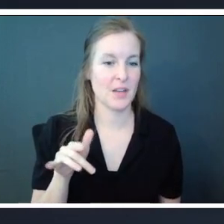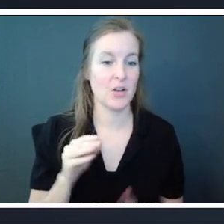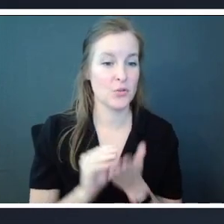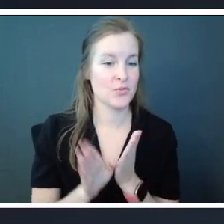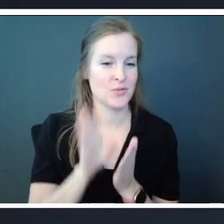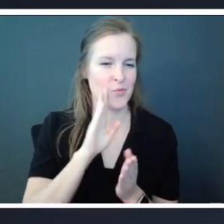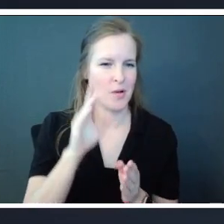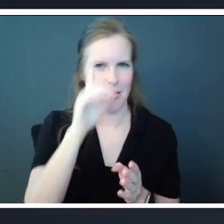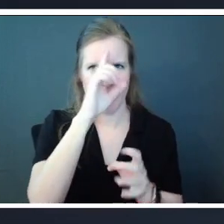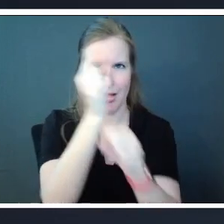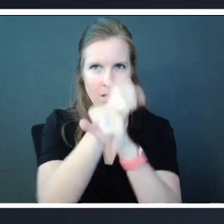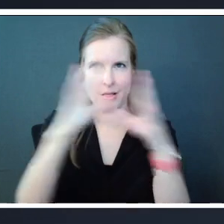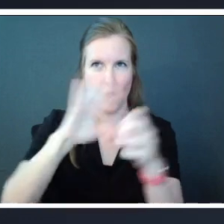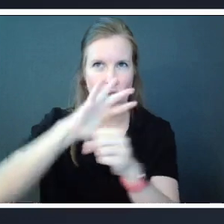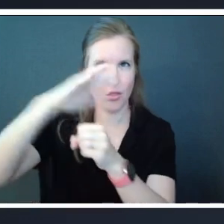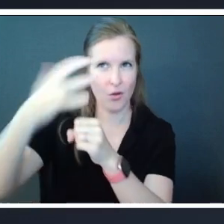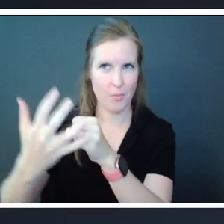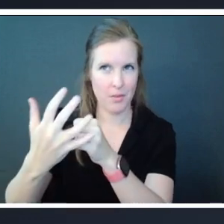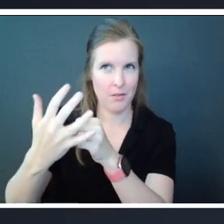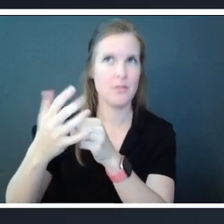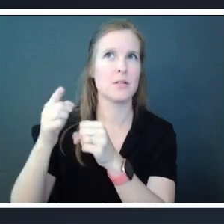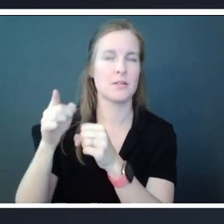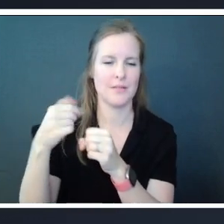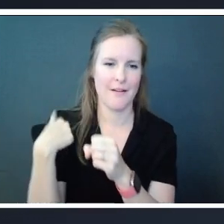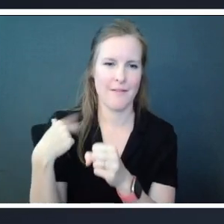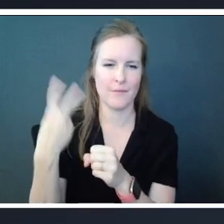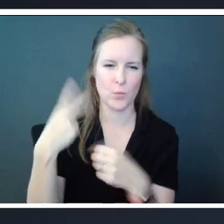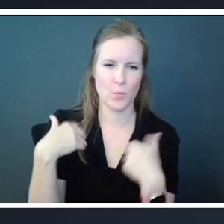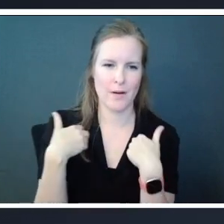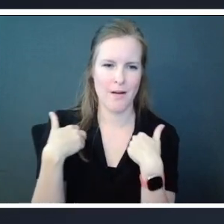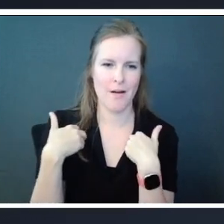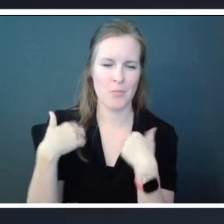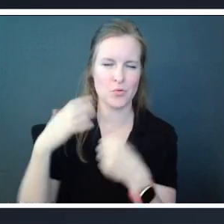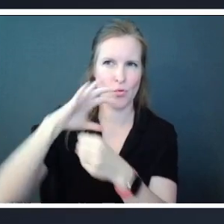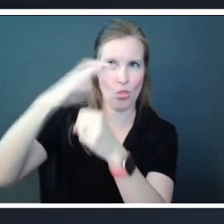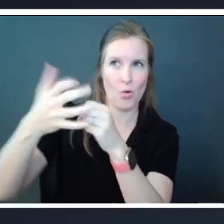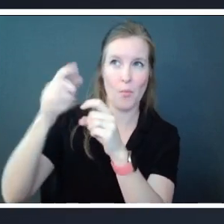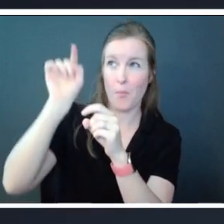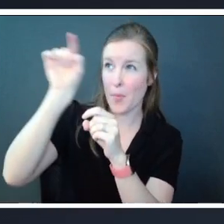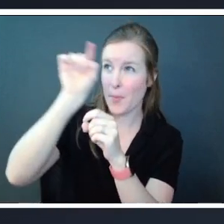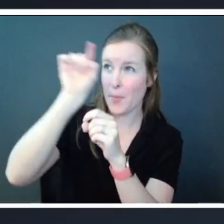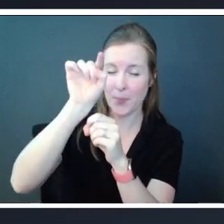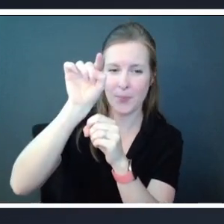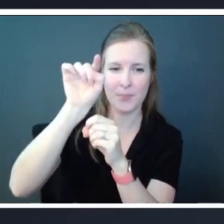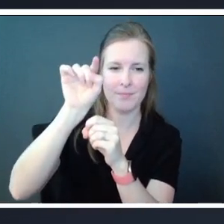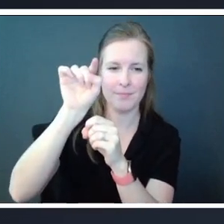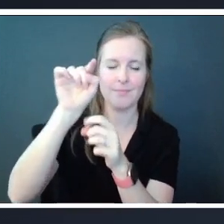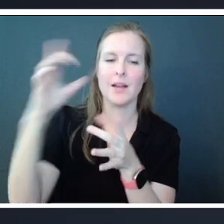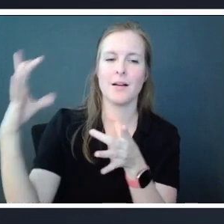species. We have two animals globally. Then we always make a connection to local animals. Local,